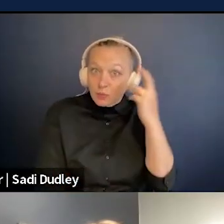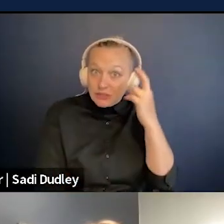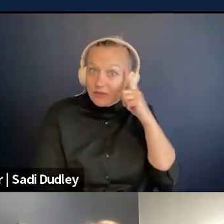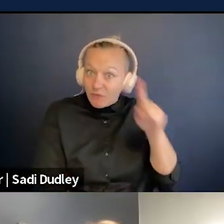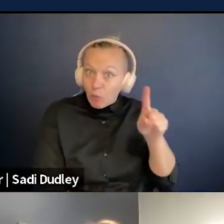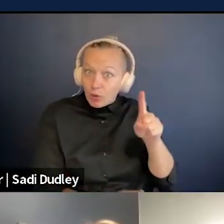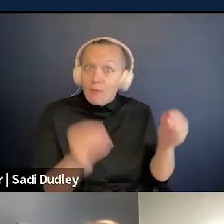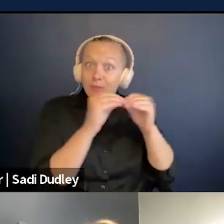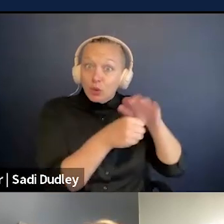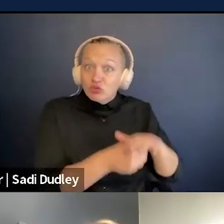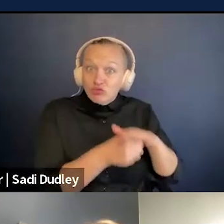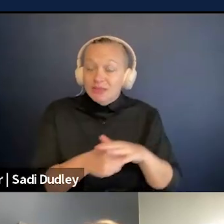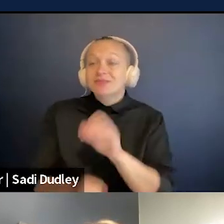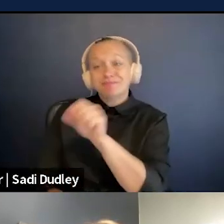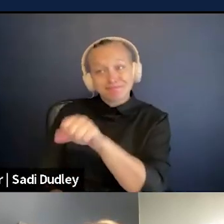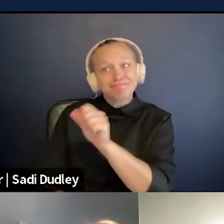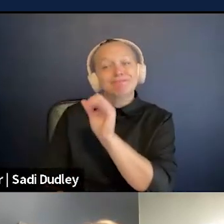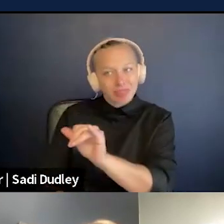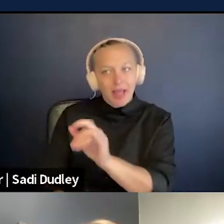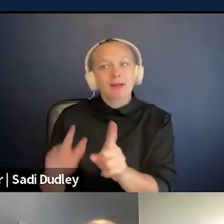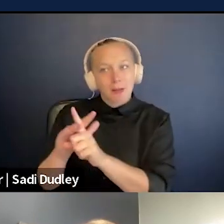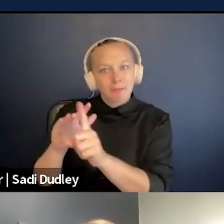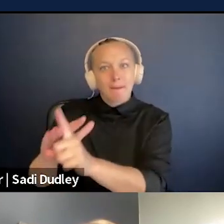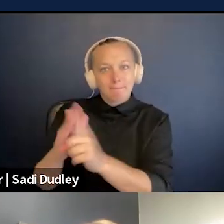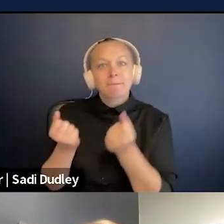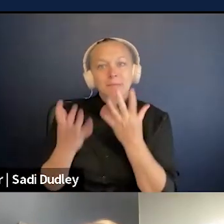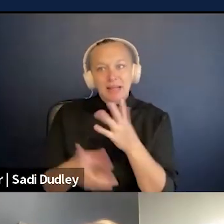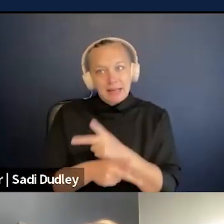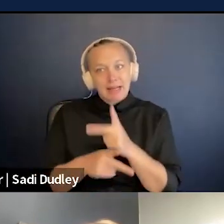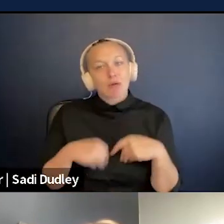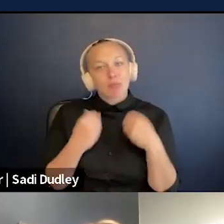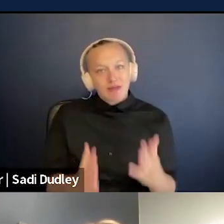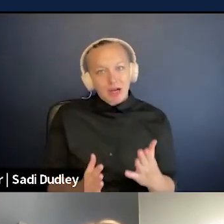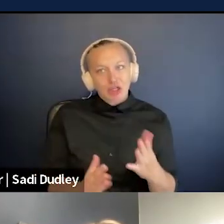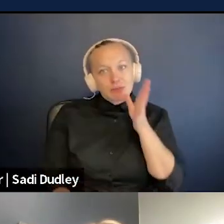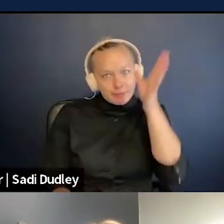Yeah, that did come up. Um, many caregivers felt like they had to fight harder.